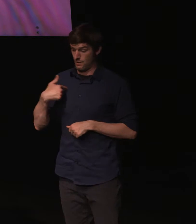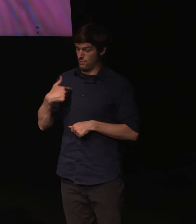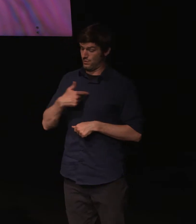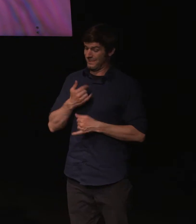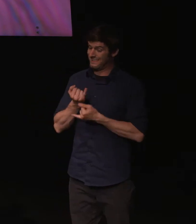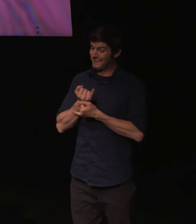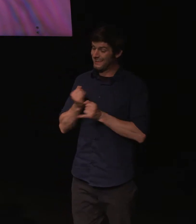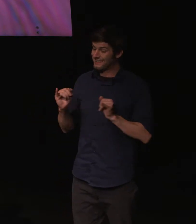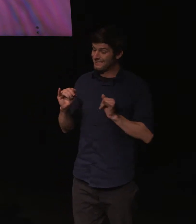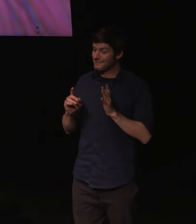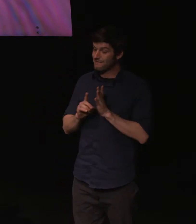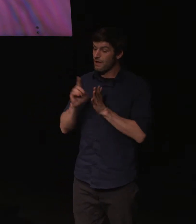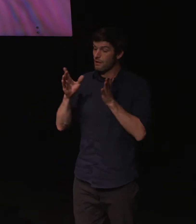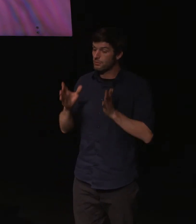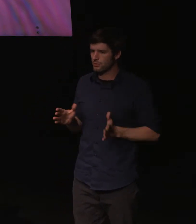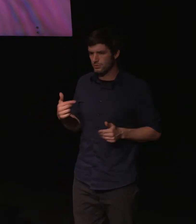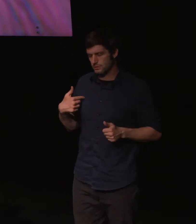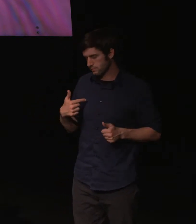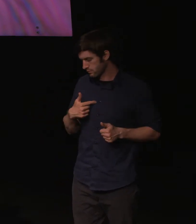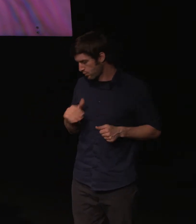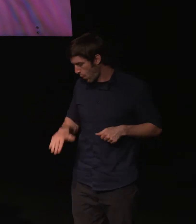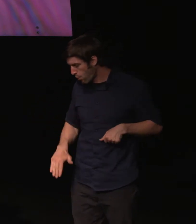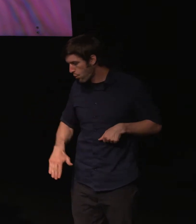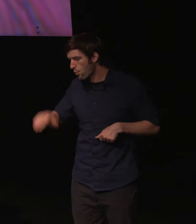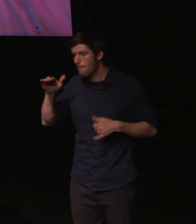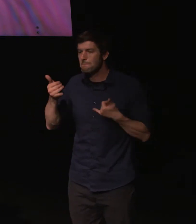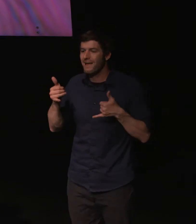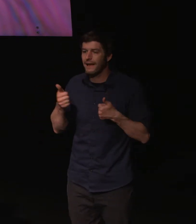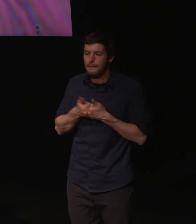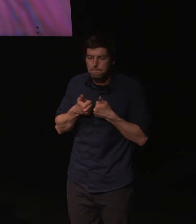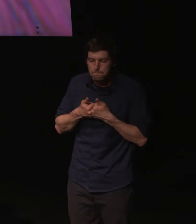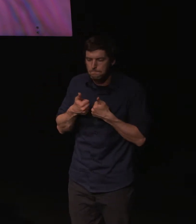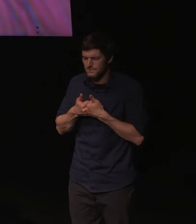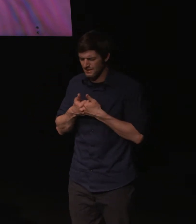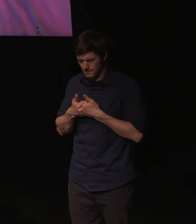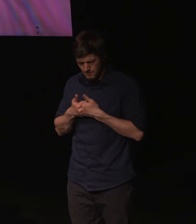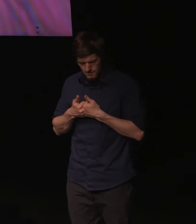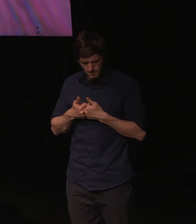Grew up playing games, and we were inspired to make our own.